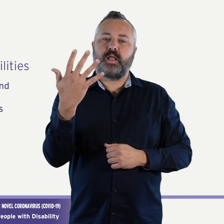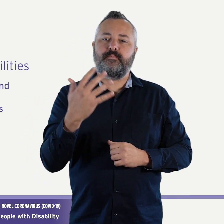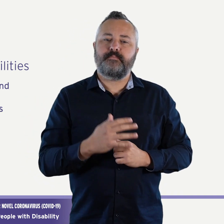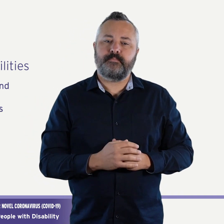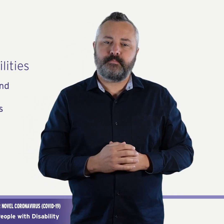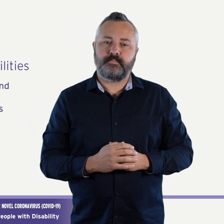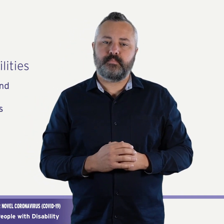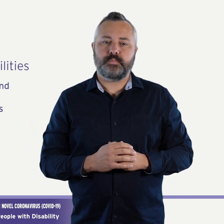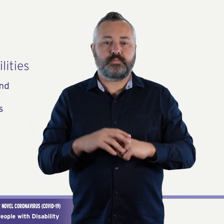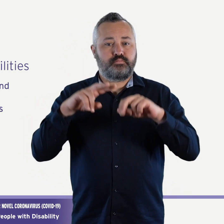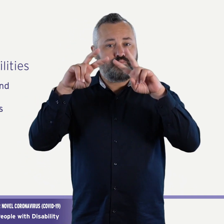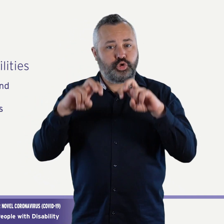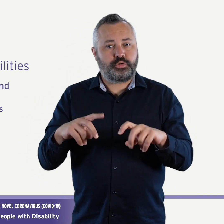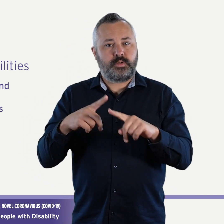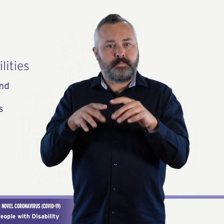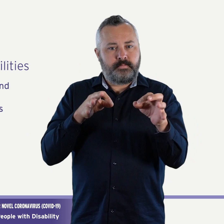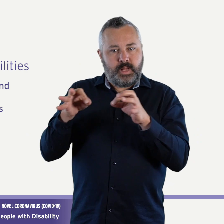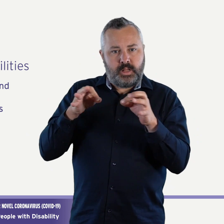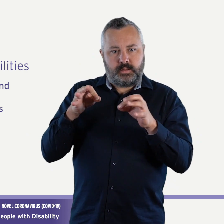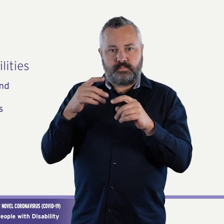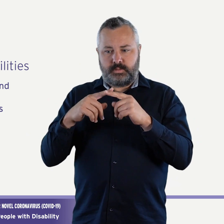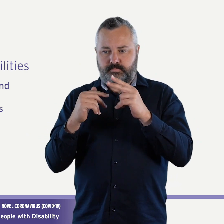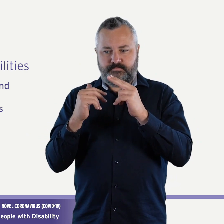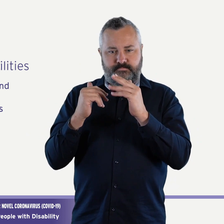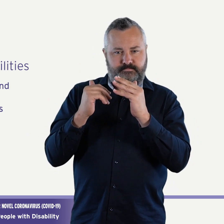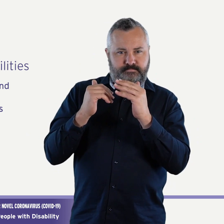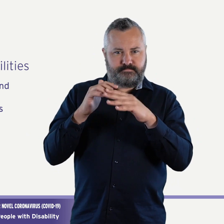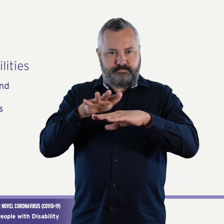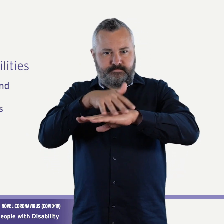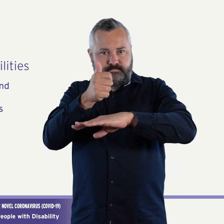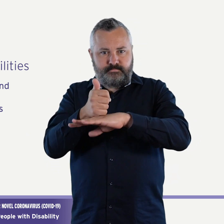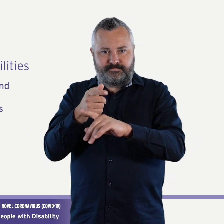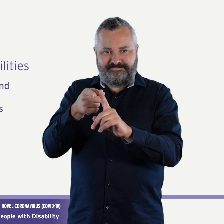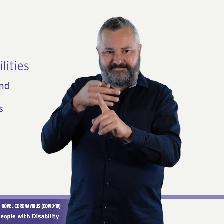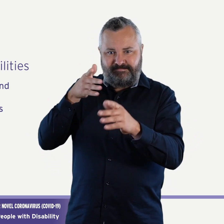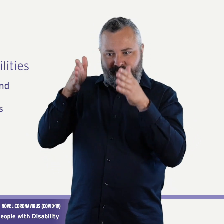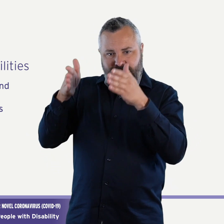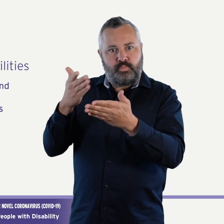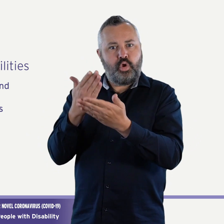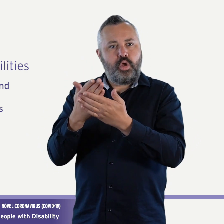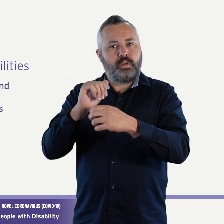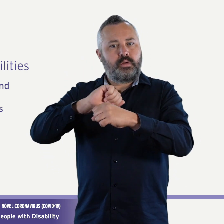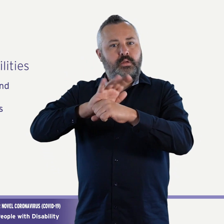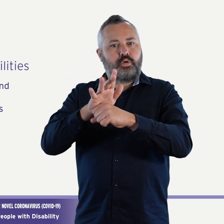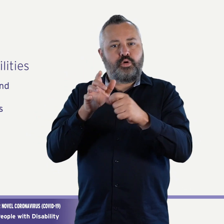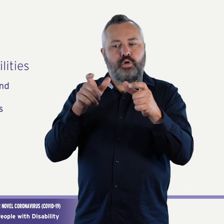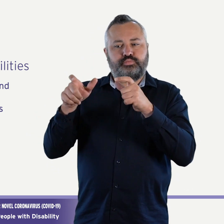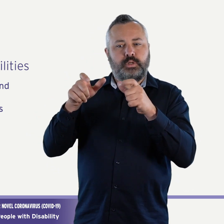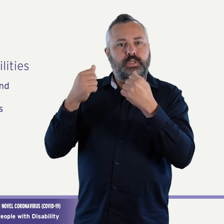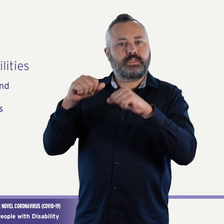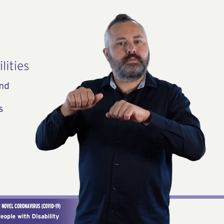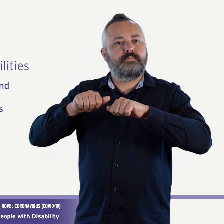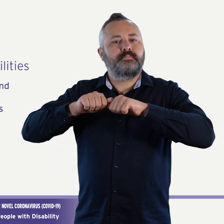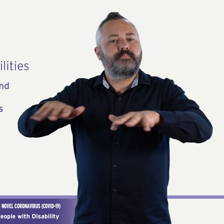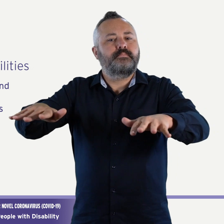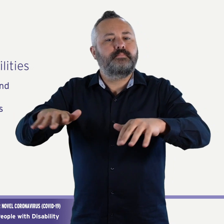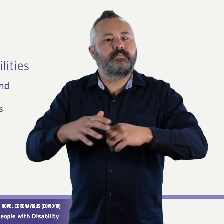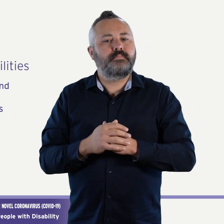5. Researching, planning and building specific COVID-19 outbreak control strategies: